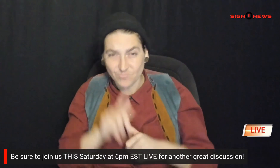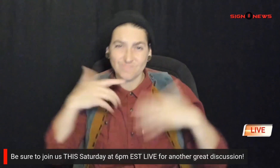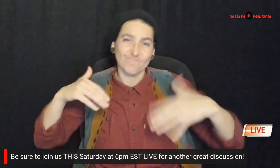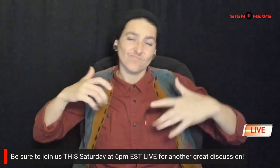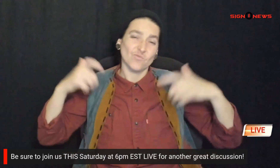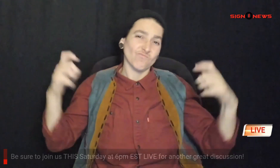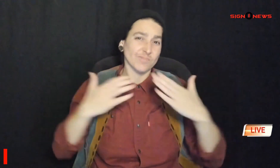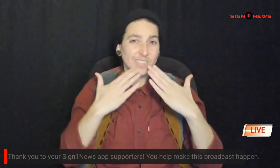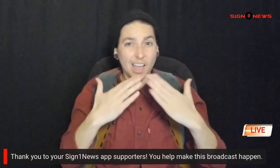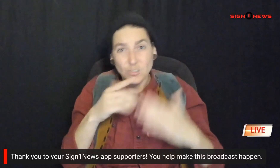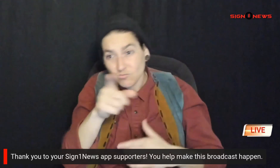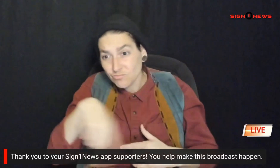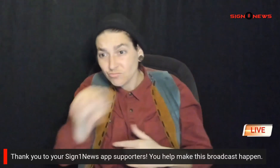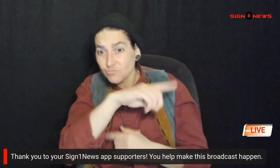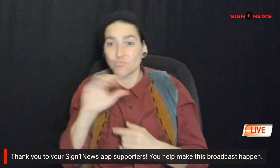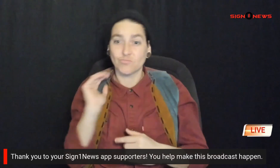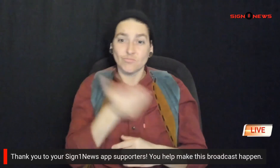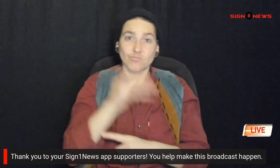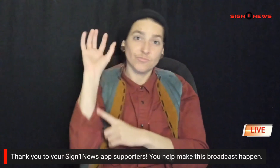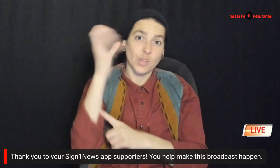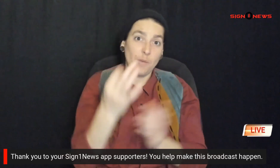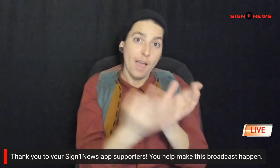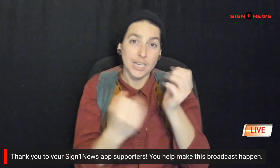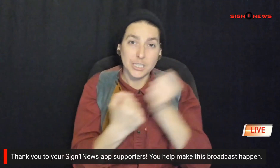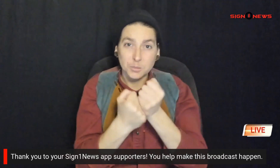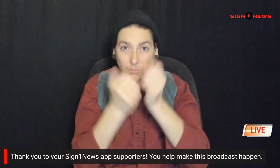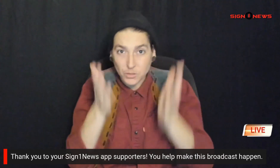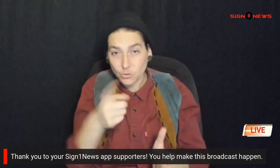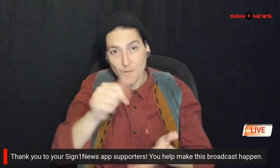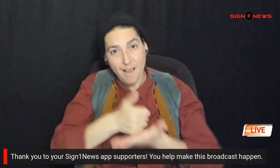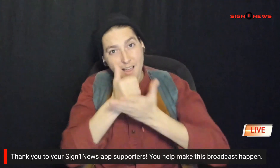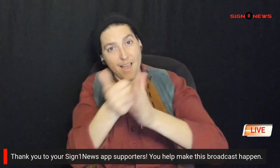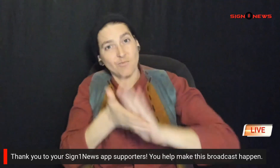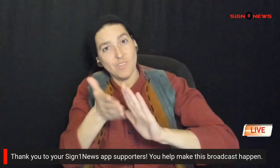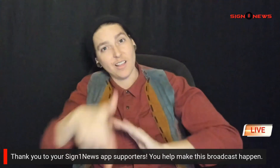a big thank you to our Sign1News app supporters to help make this broadcast happen